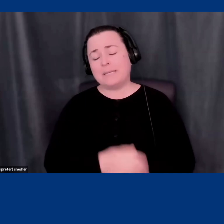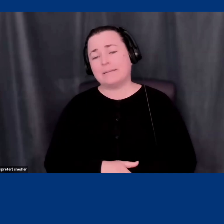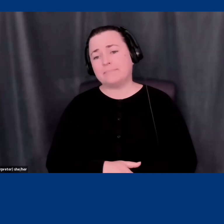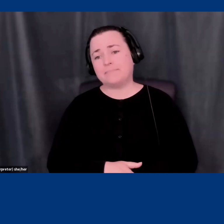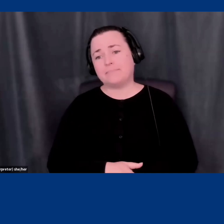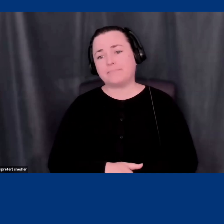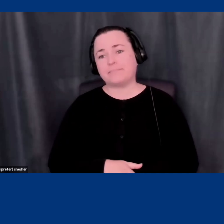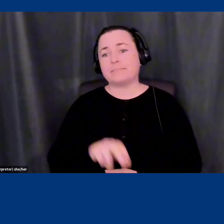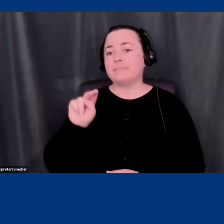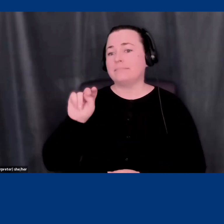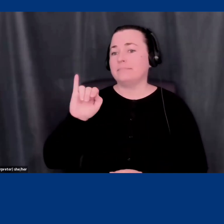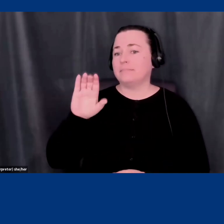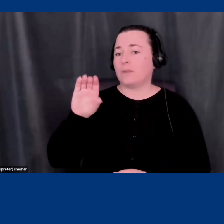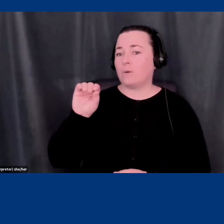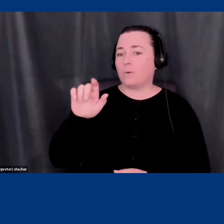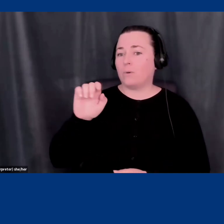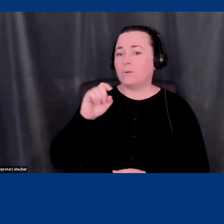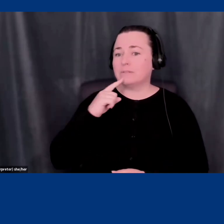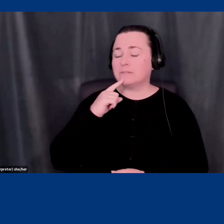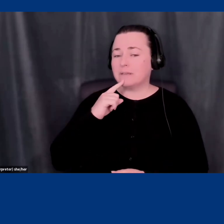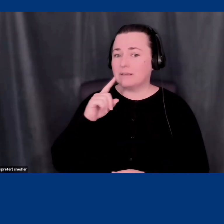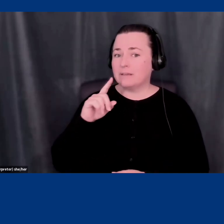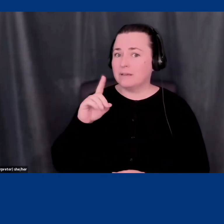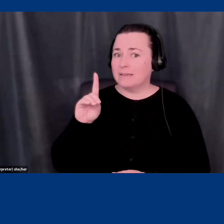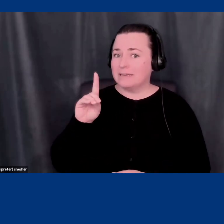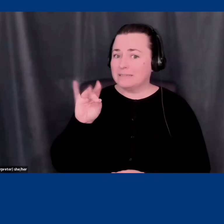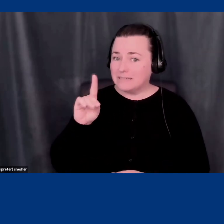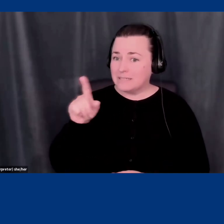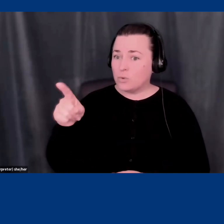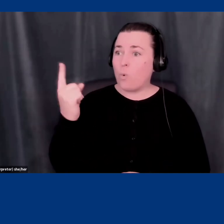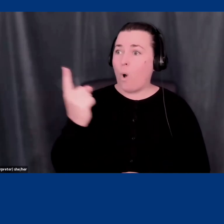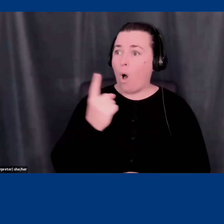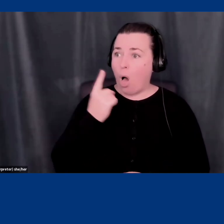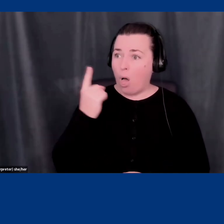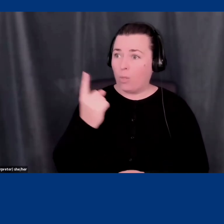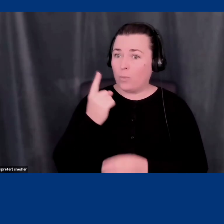Did you, um, did you always meet online? Were they